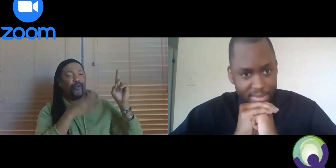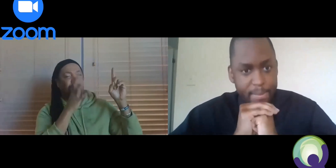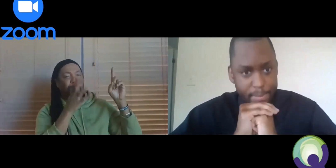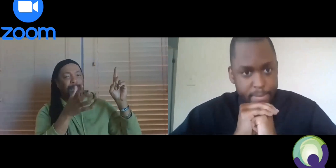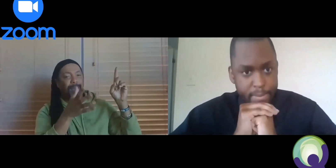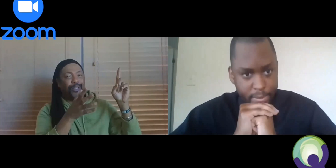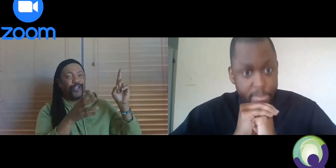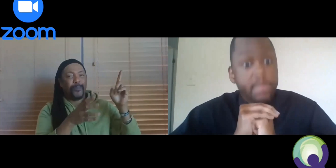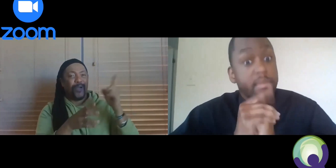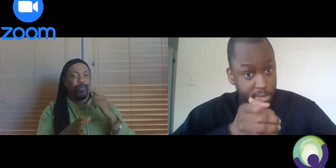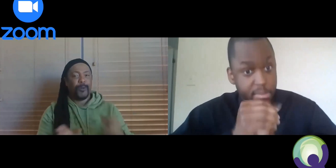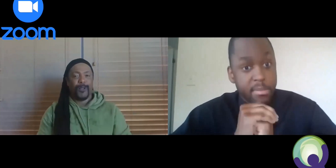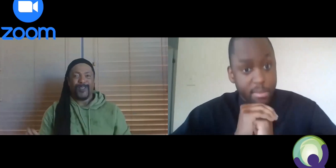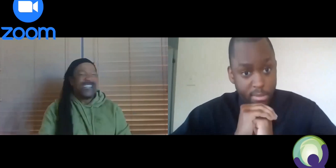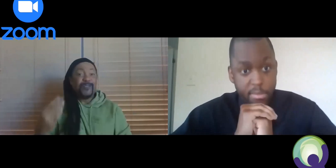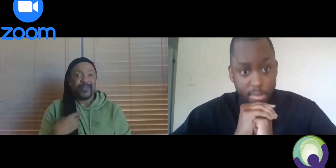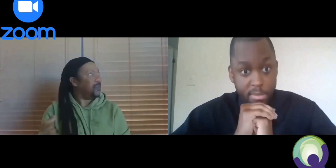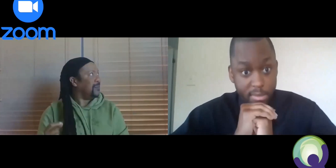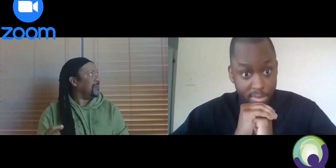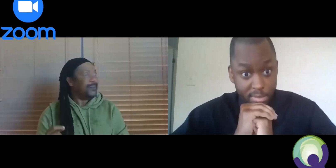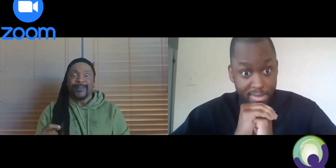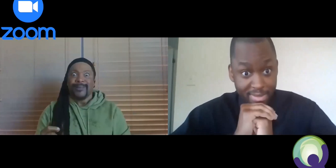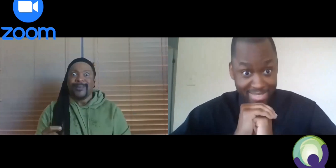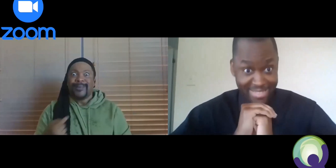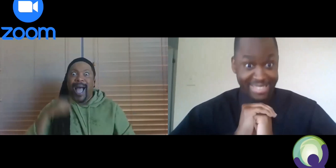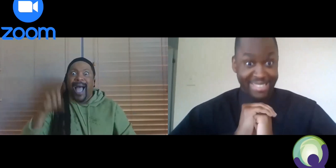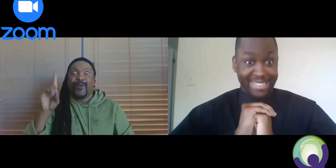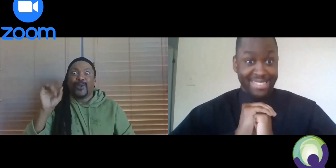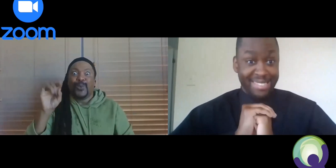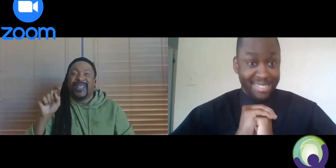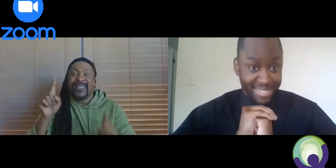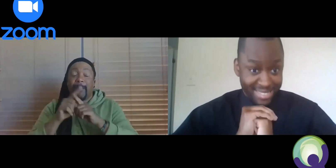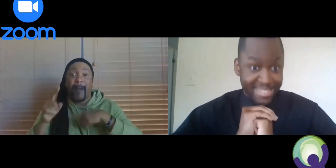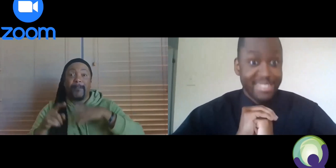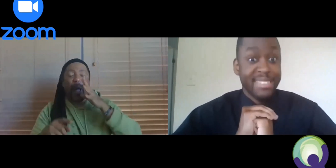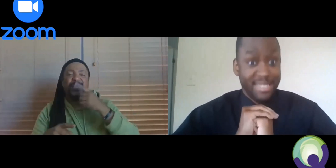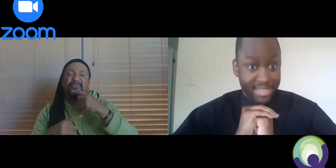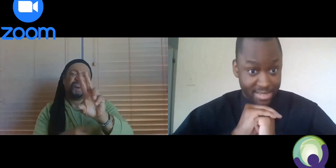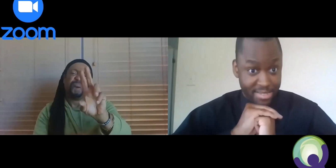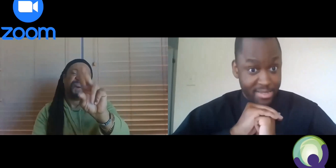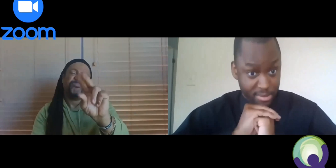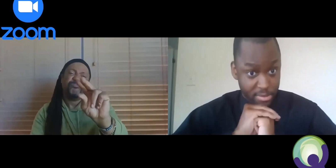That’s my attitude from my grandmother, she would just tell me “Go do it!” And I have to do it!